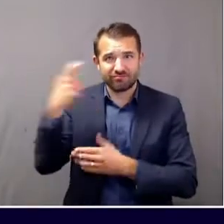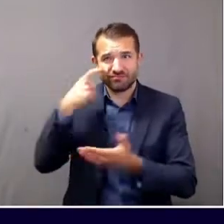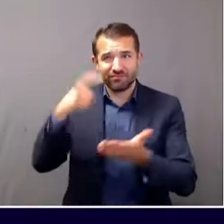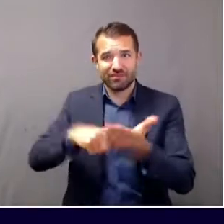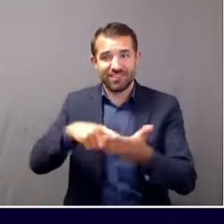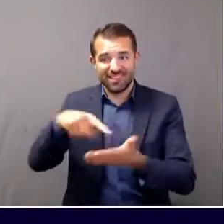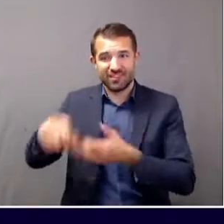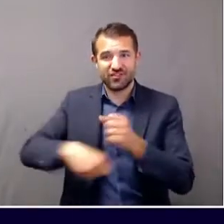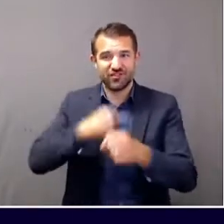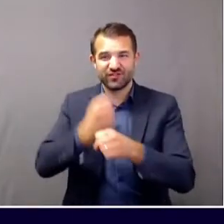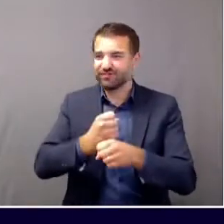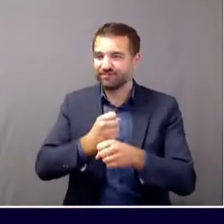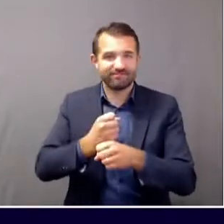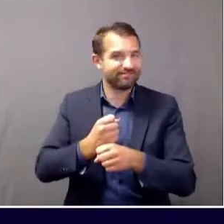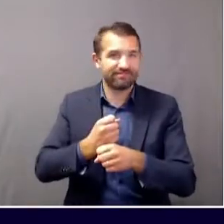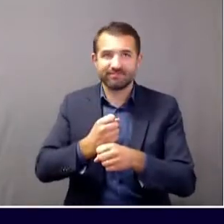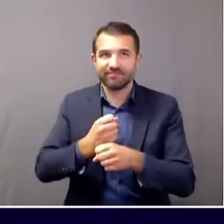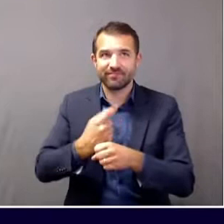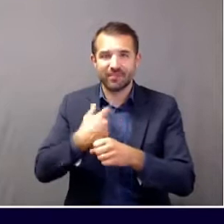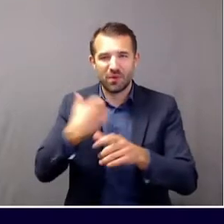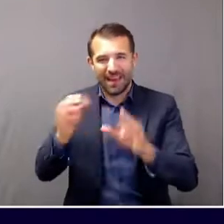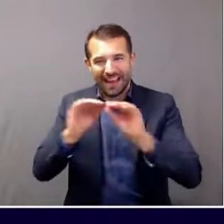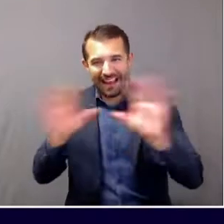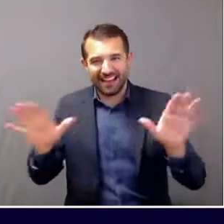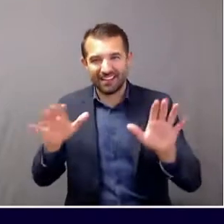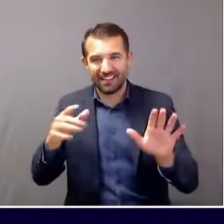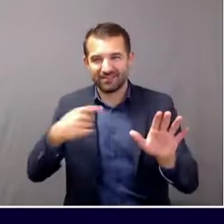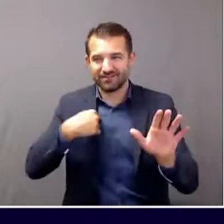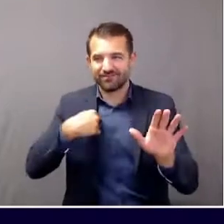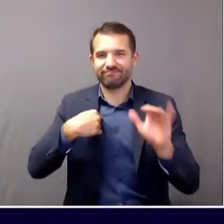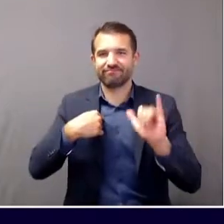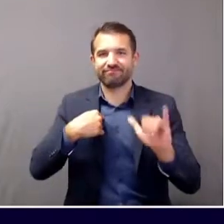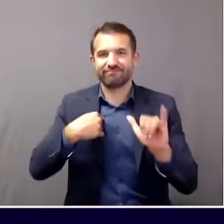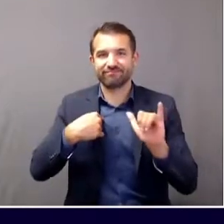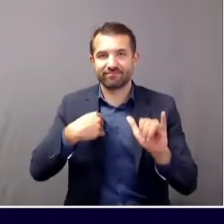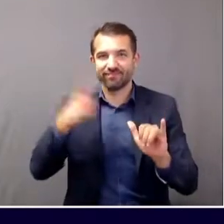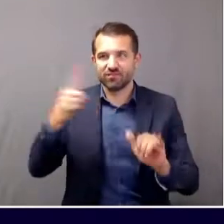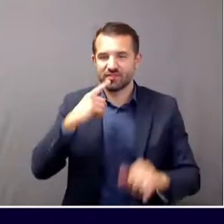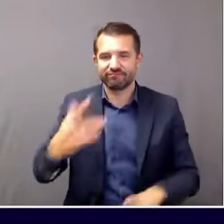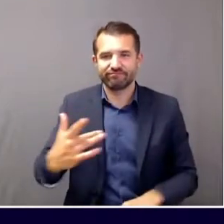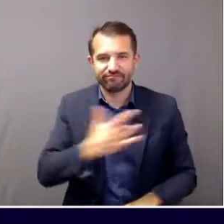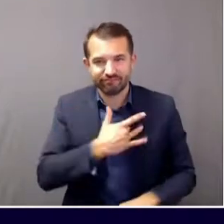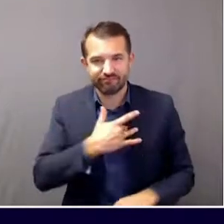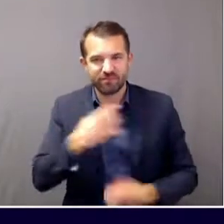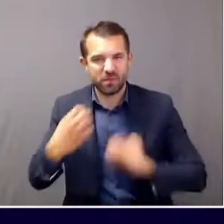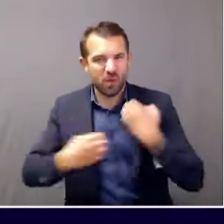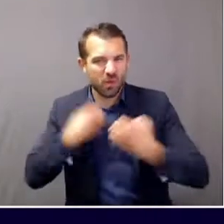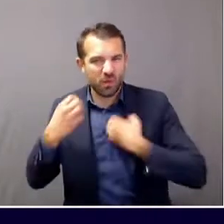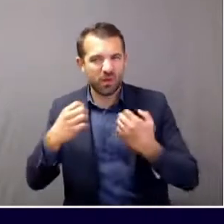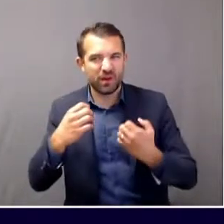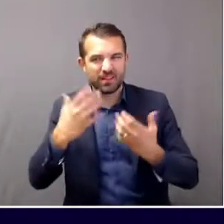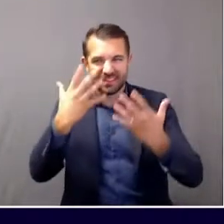was it was really clear